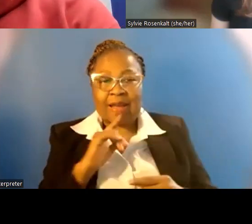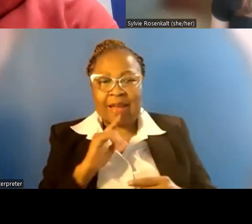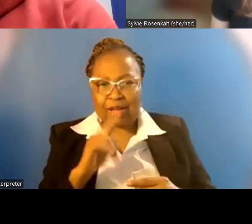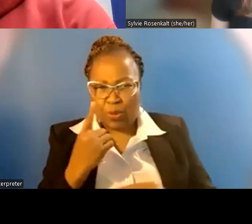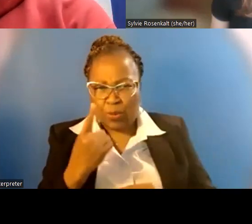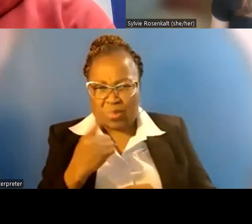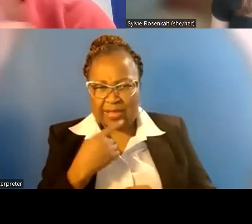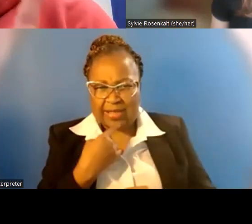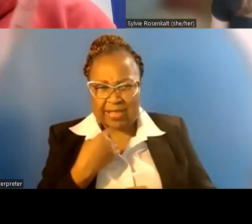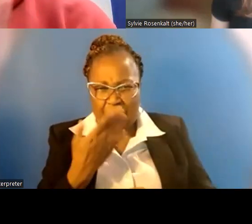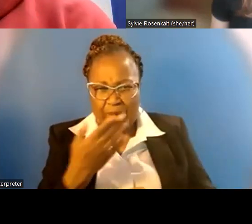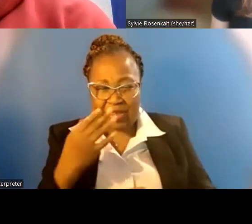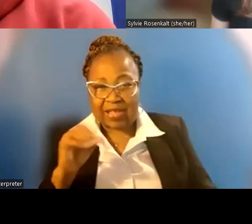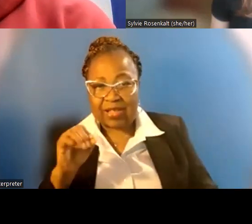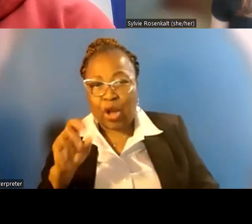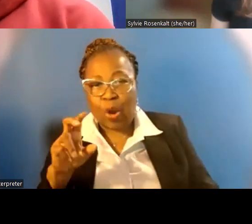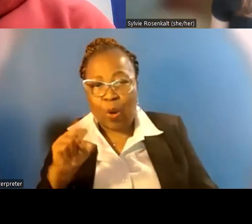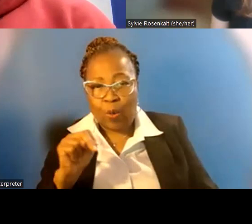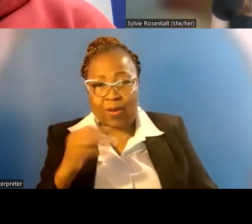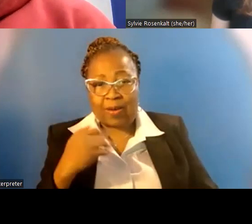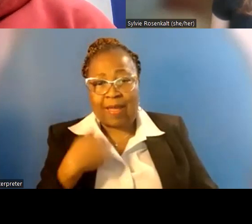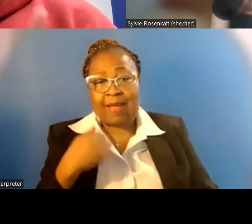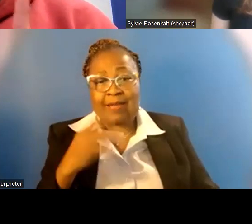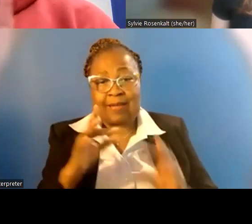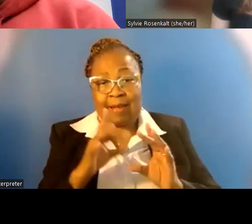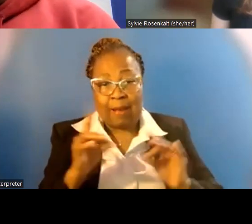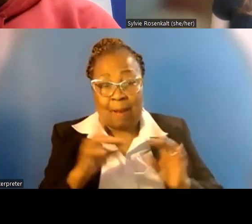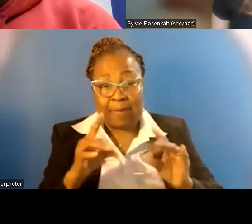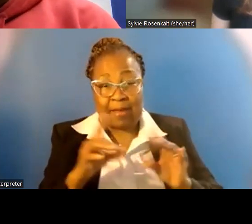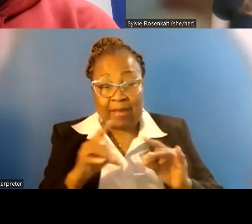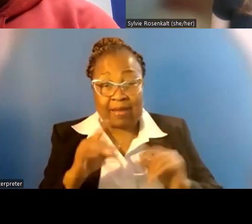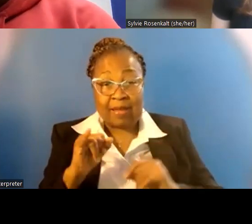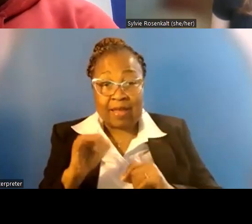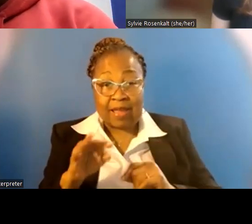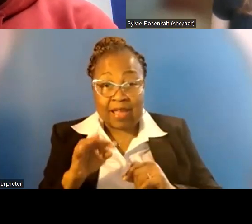I see Owen has a comment if you're looking to get contact